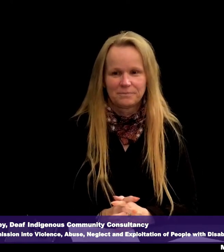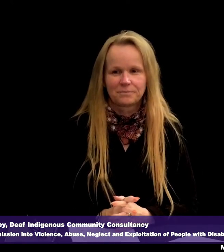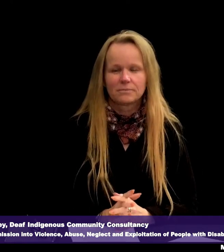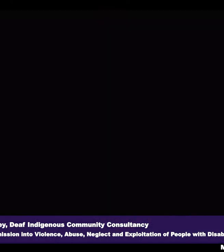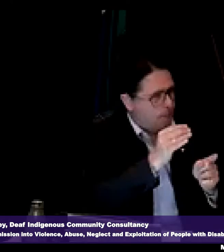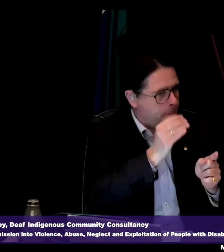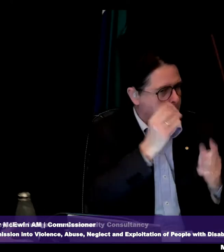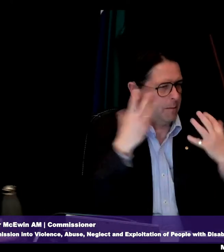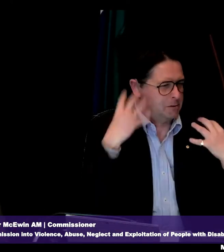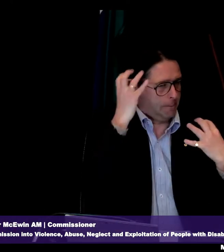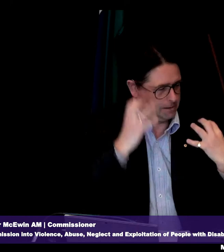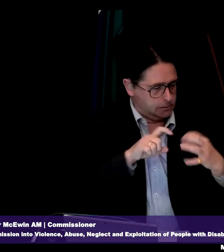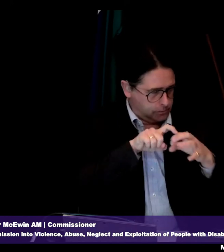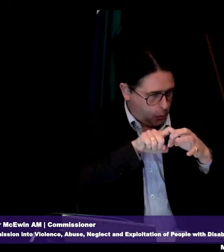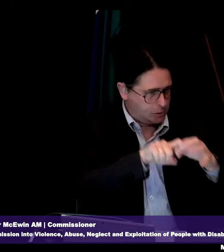to follow up from Commissioner Mason's question.